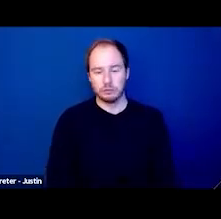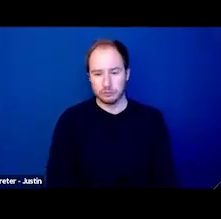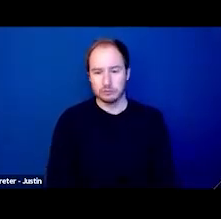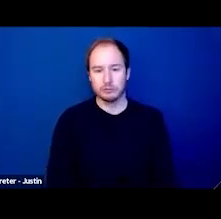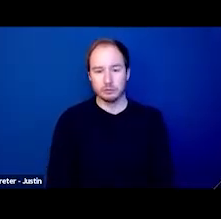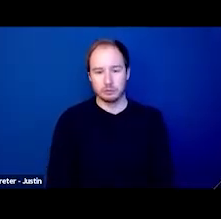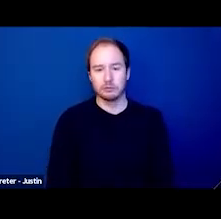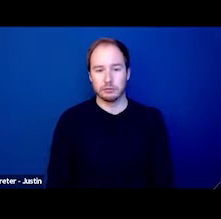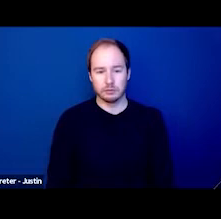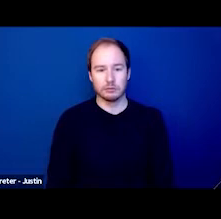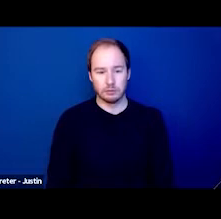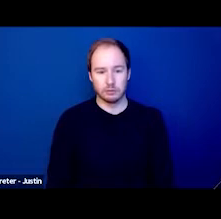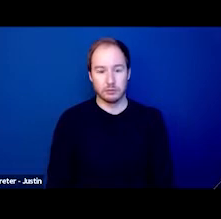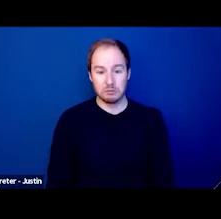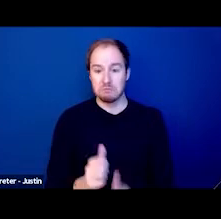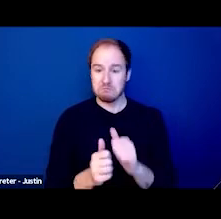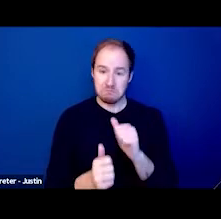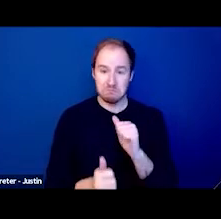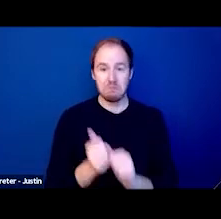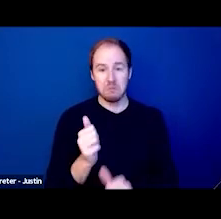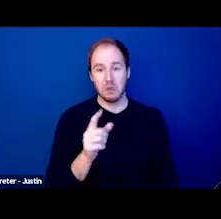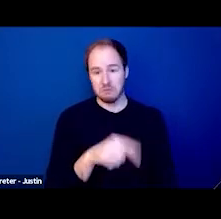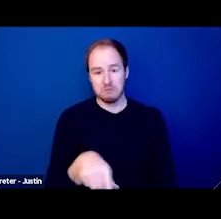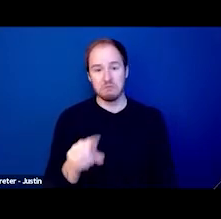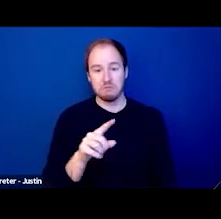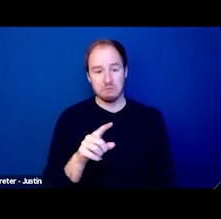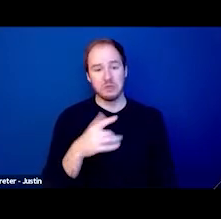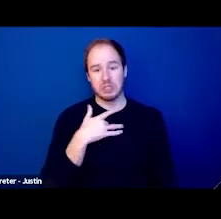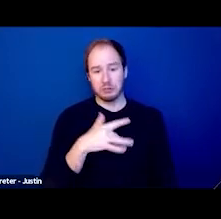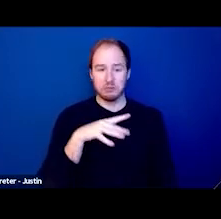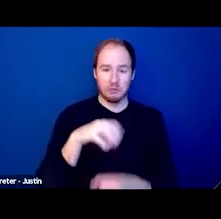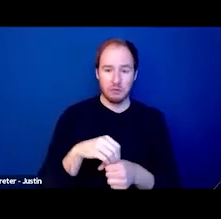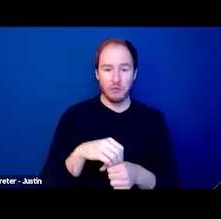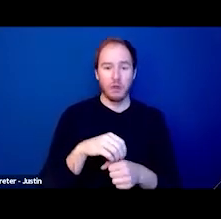All right, so most people on the line are either part of the homeless services or housing,